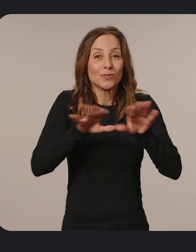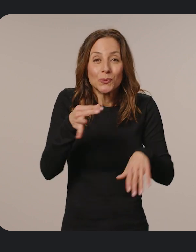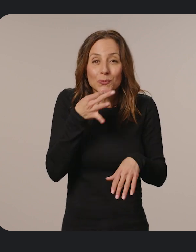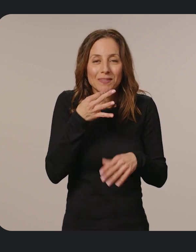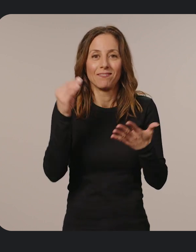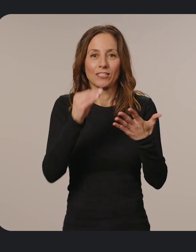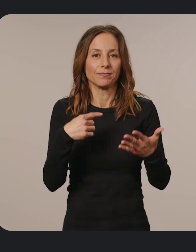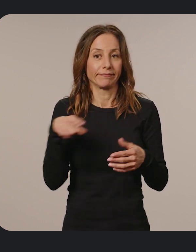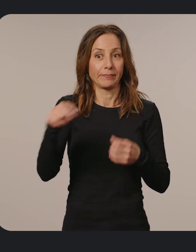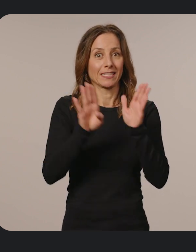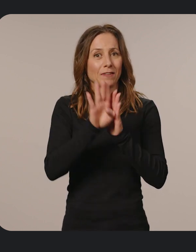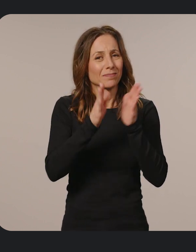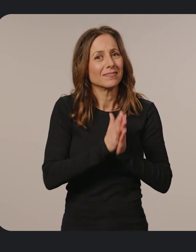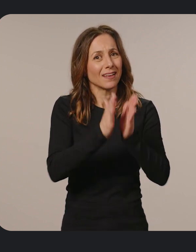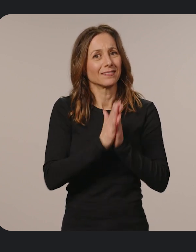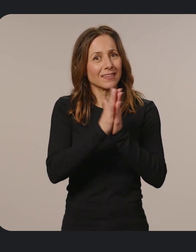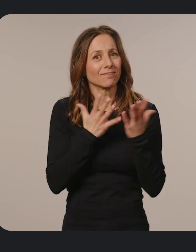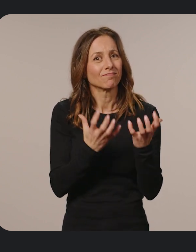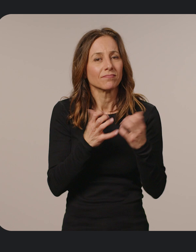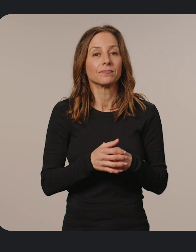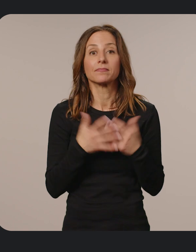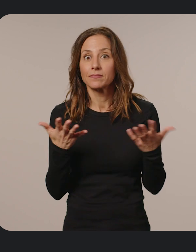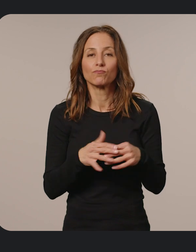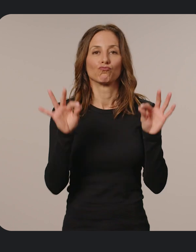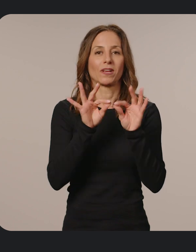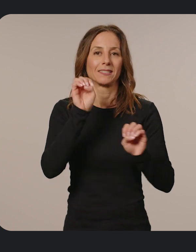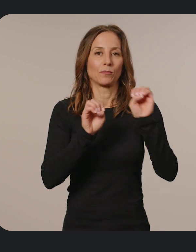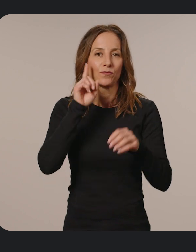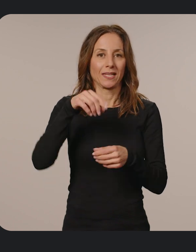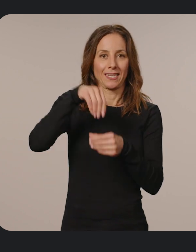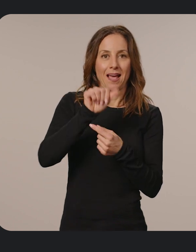I've personally heard many developers ask for, price experiments for in-app products.